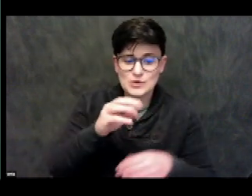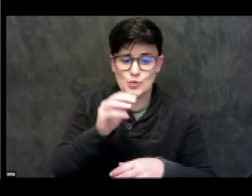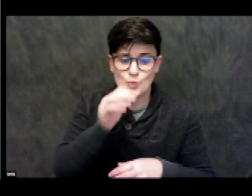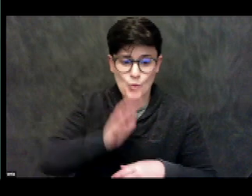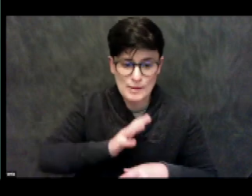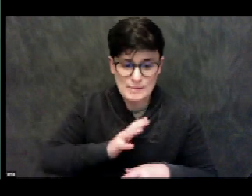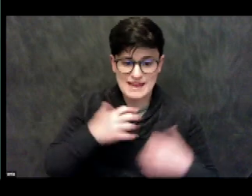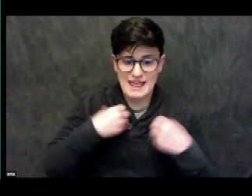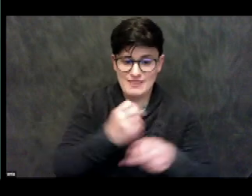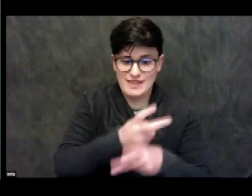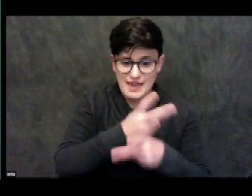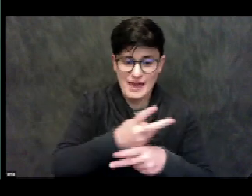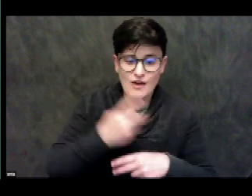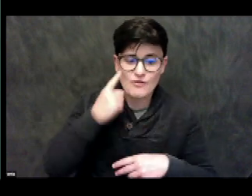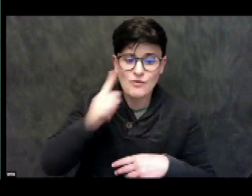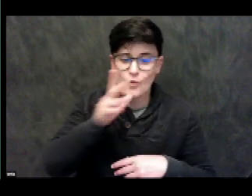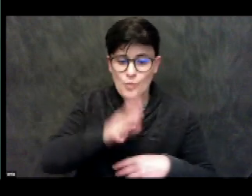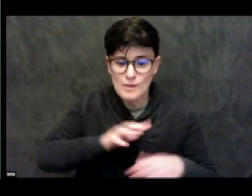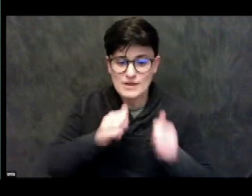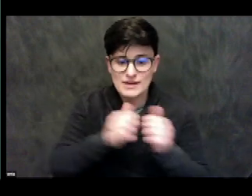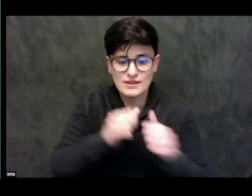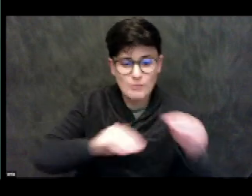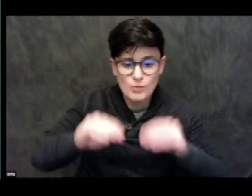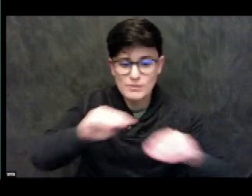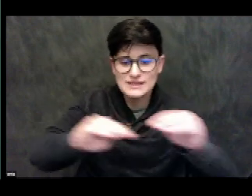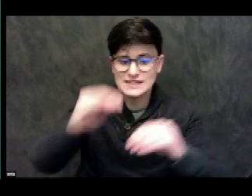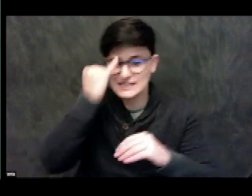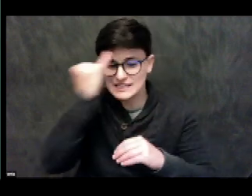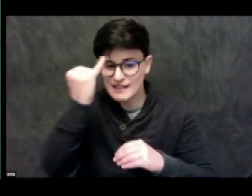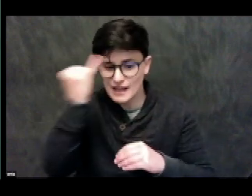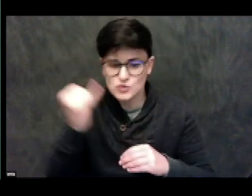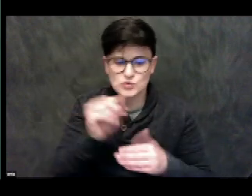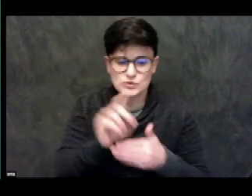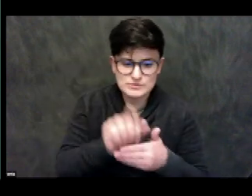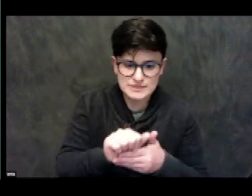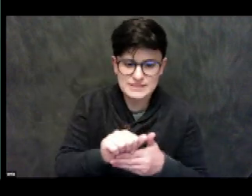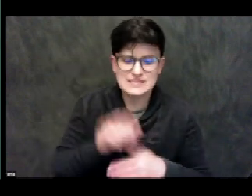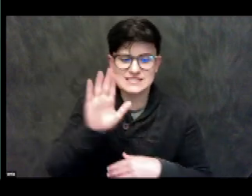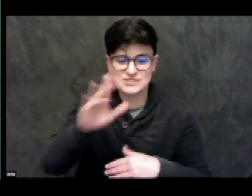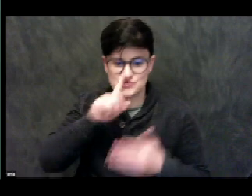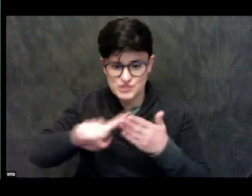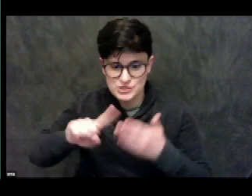and how severe obesity and disability is managed through the health care systems research funding